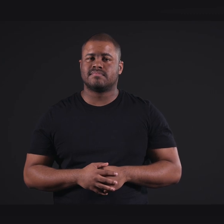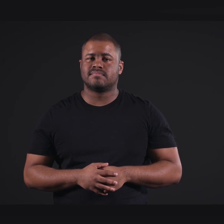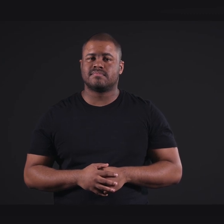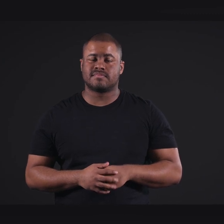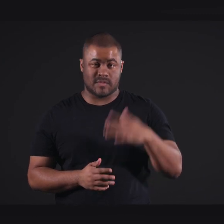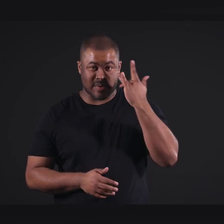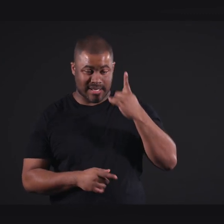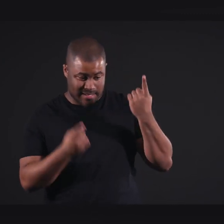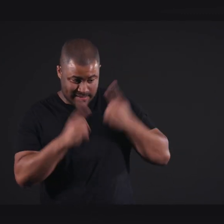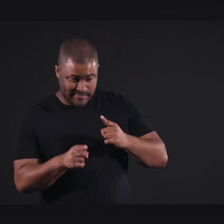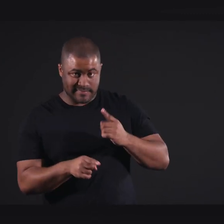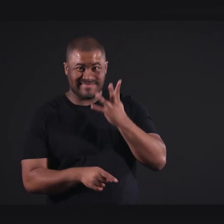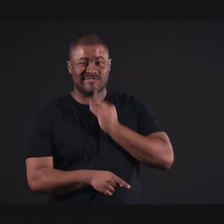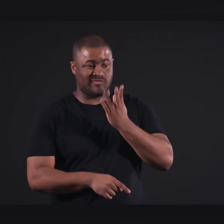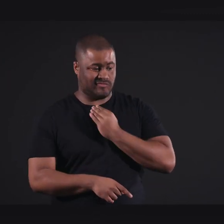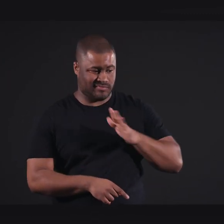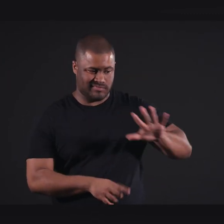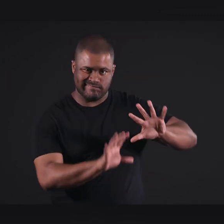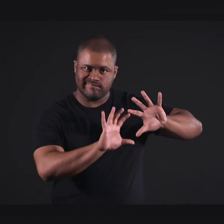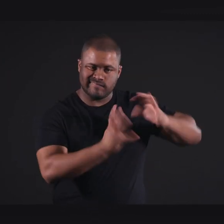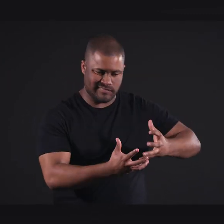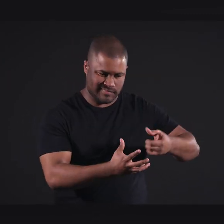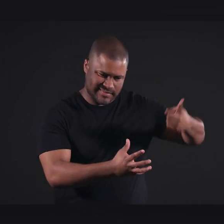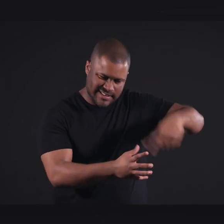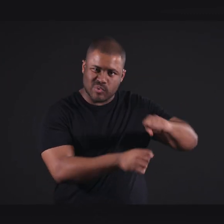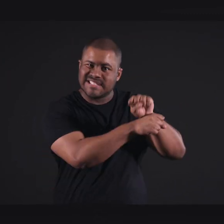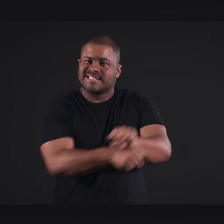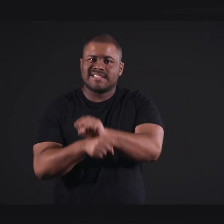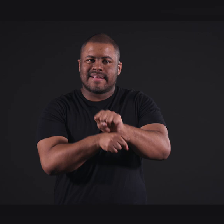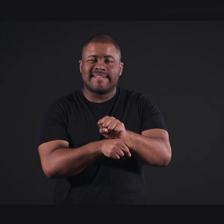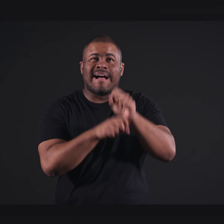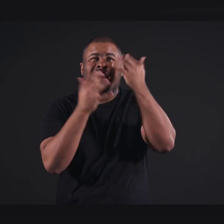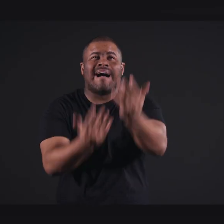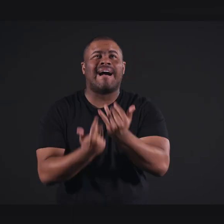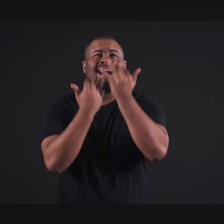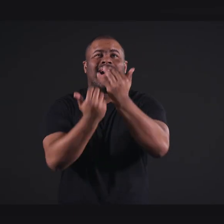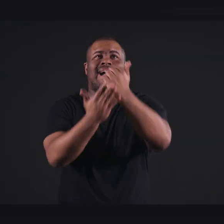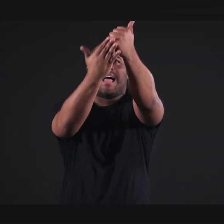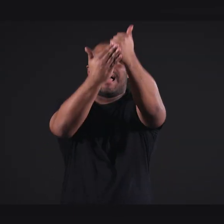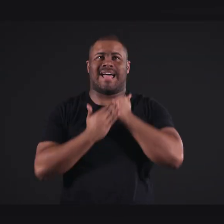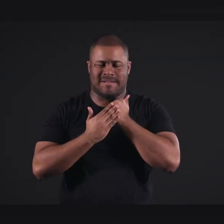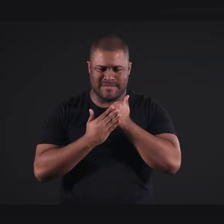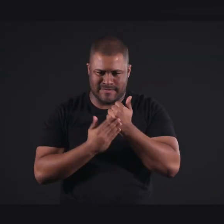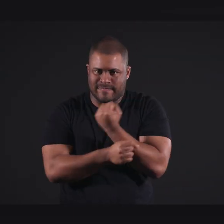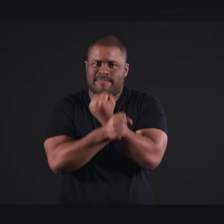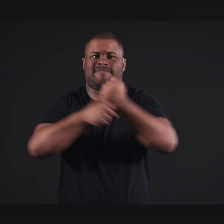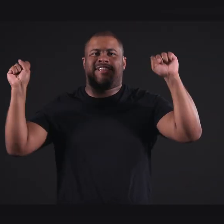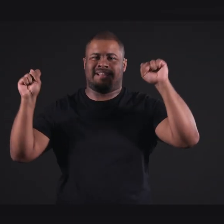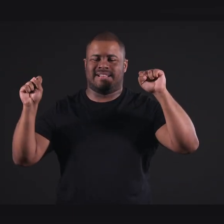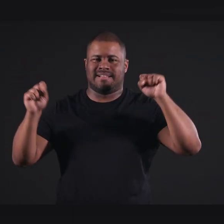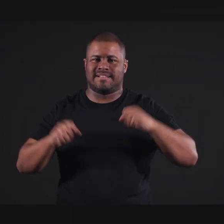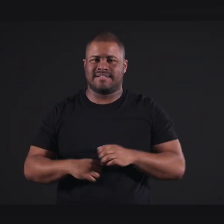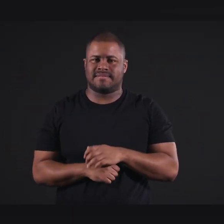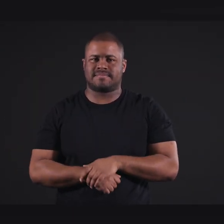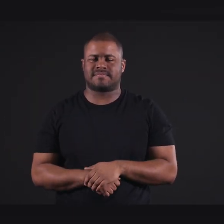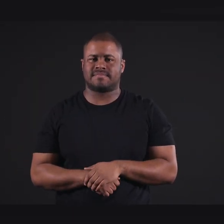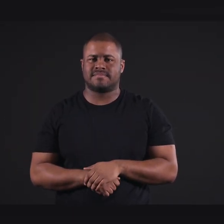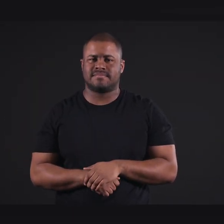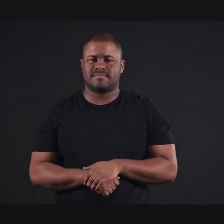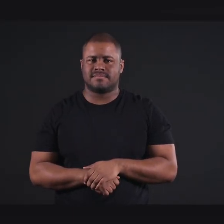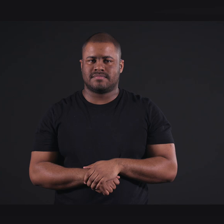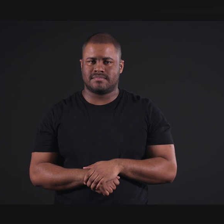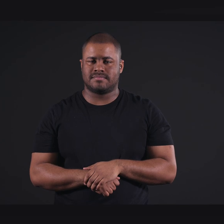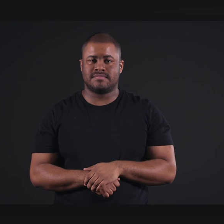Because they were a nation of slaves waiting on God to show up and make good on the promises he made.